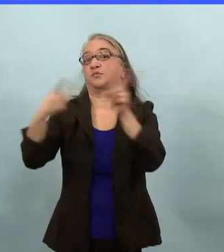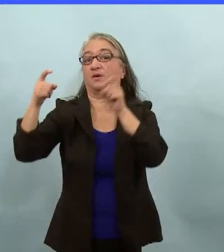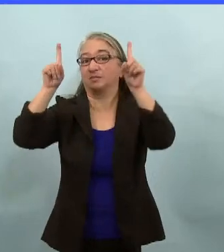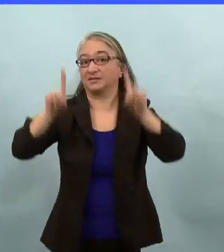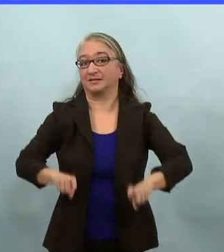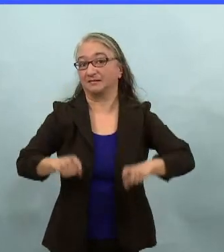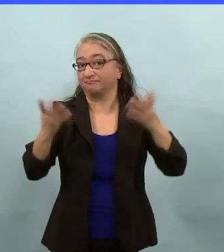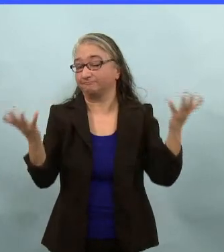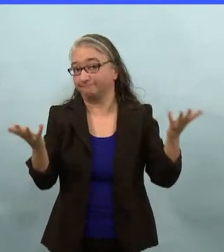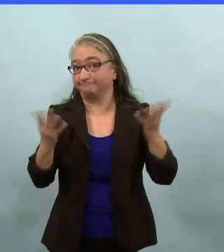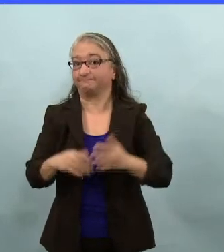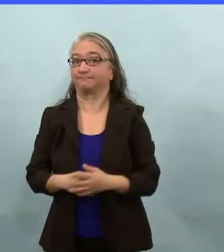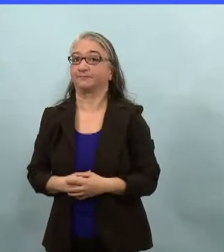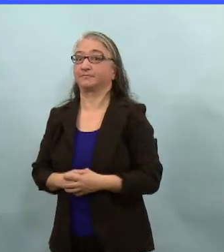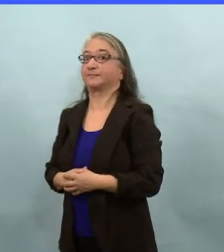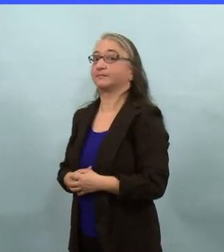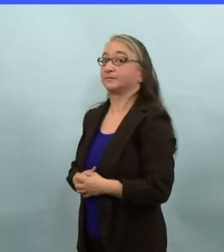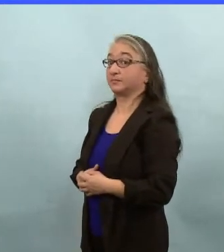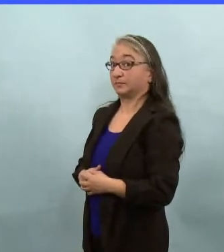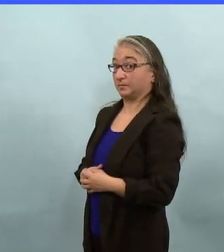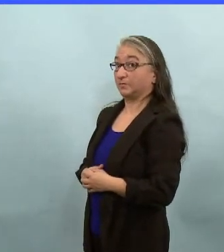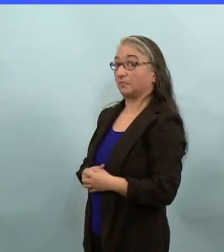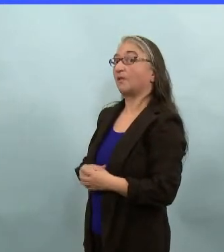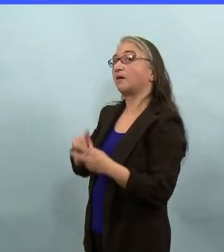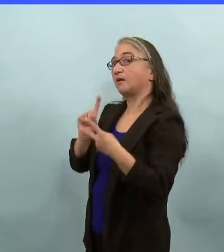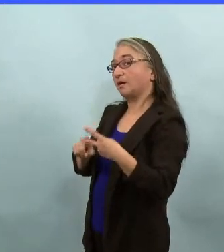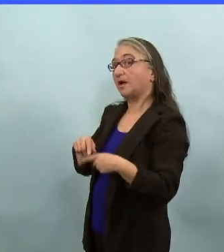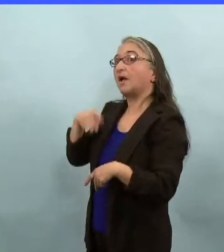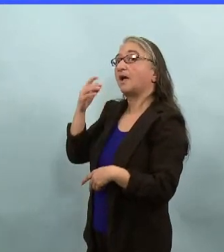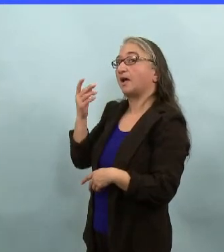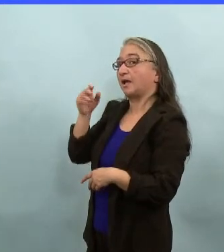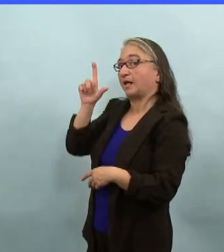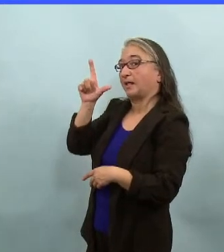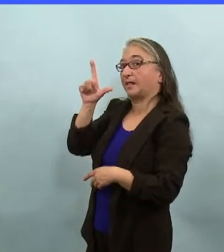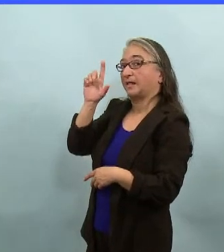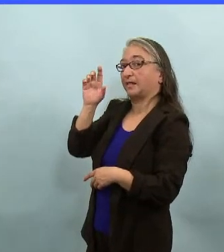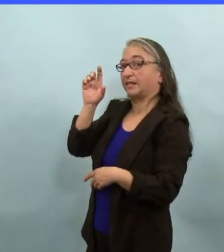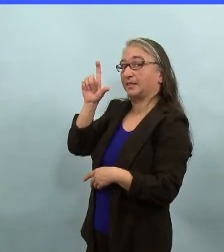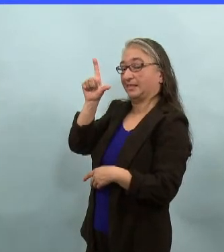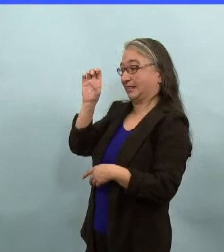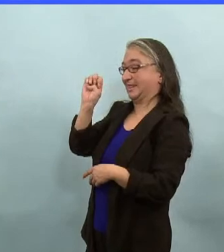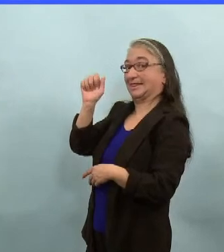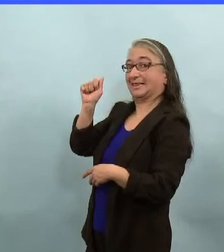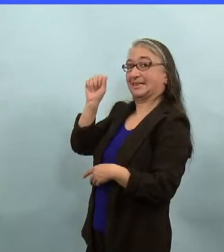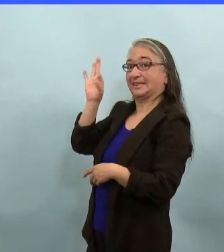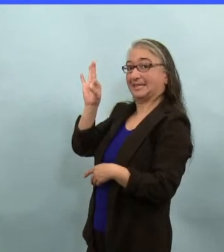center and what the province is doing to address that situation and when uh we can expect that